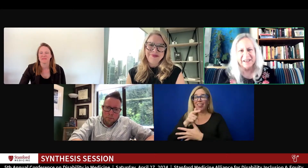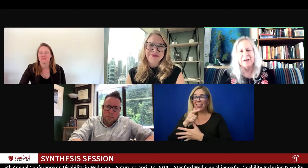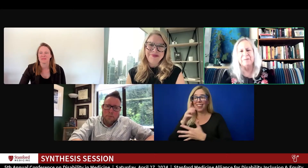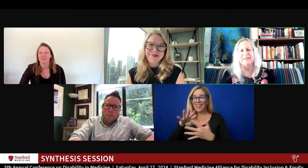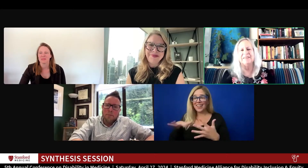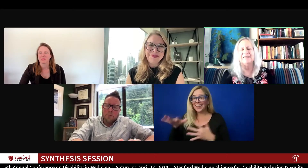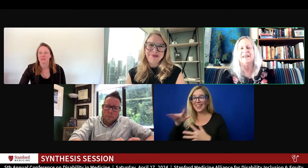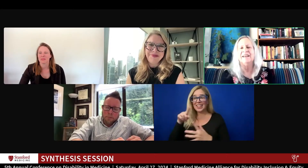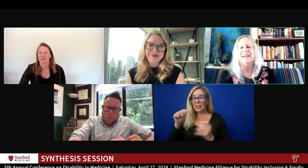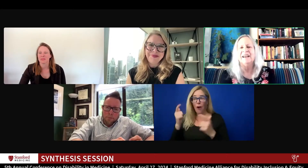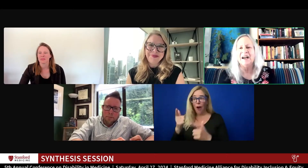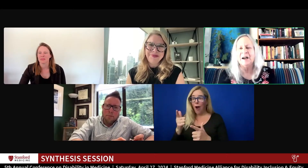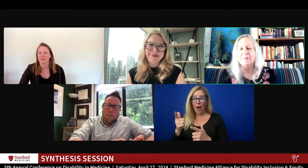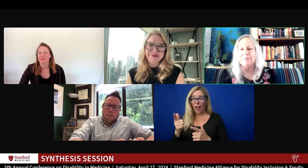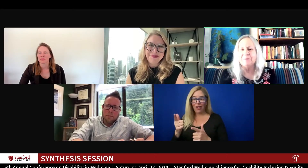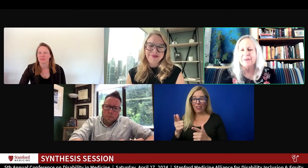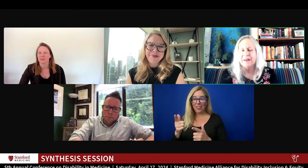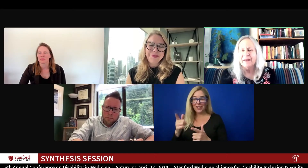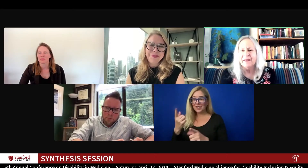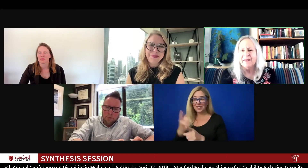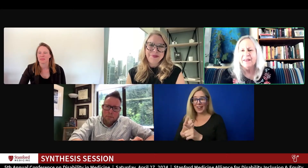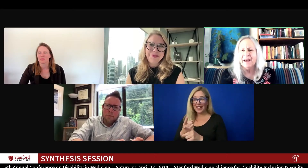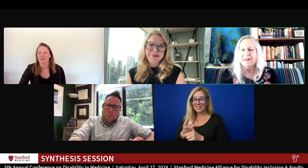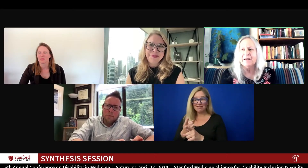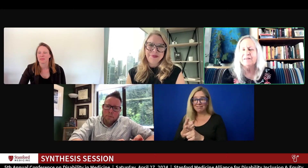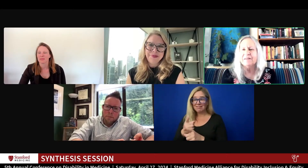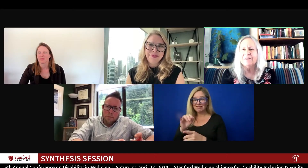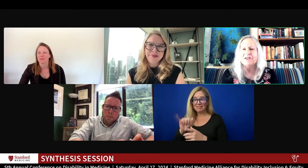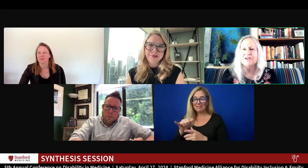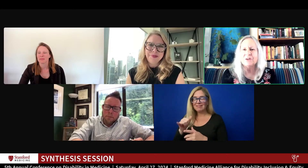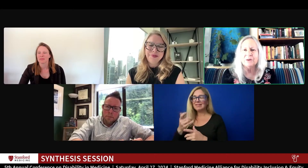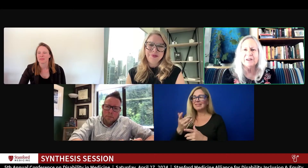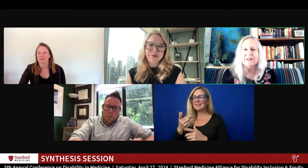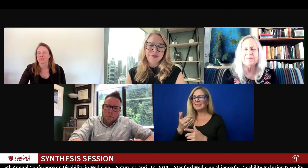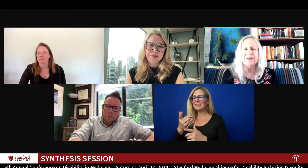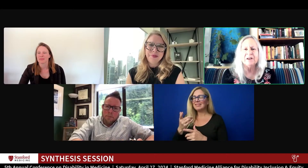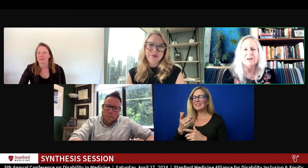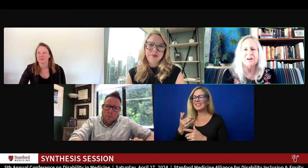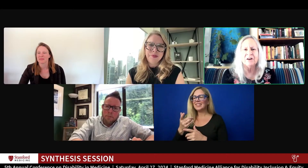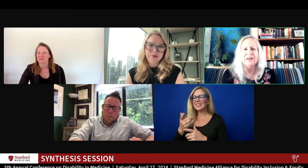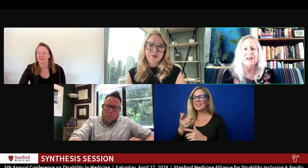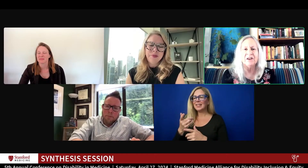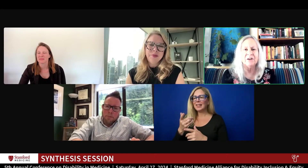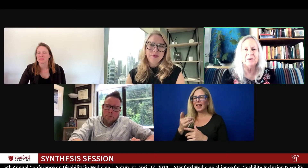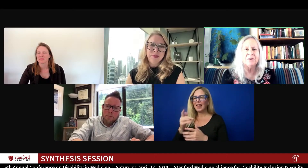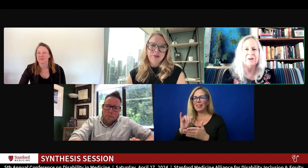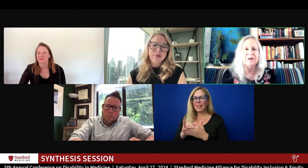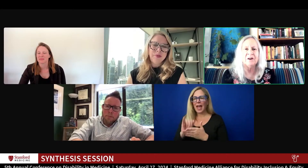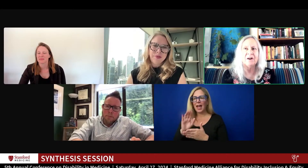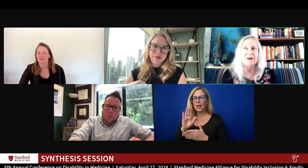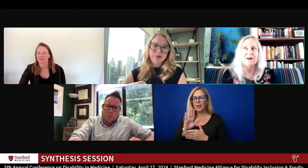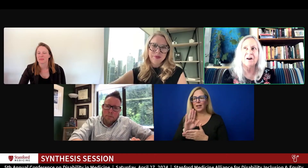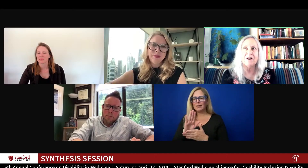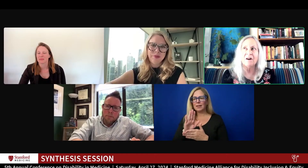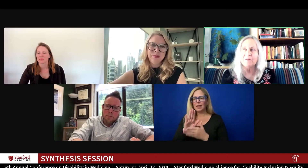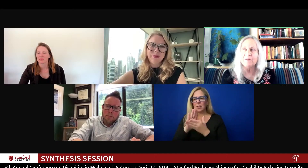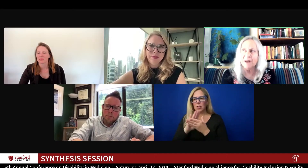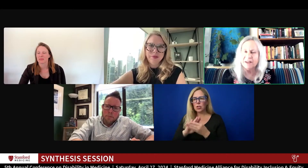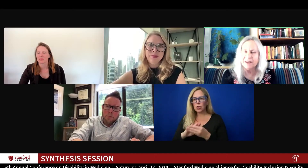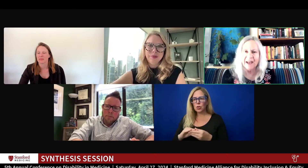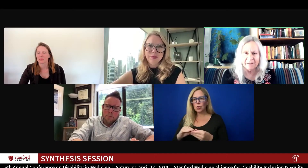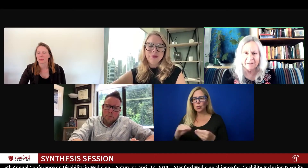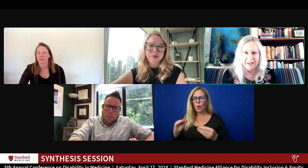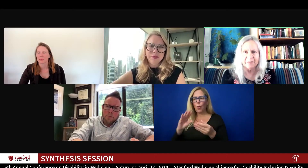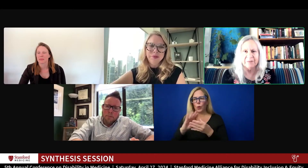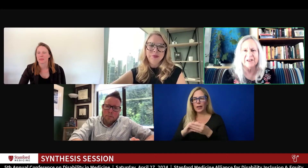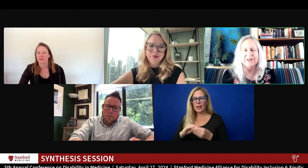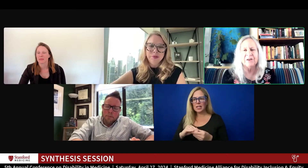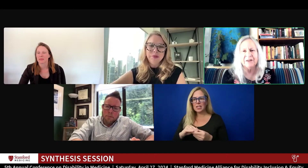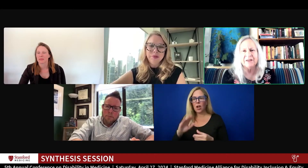Cam and Lisa, that the stories can be heard that you are the best advocate that you don't have to